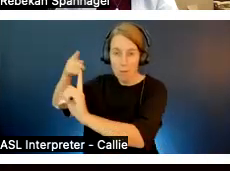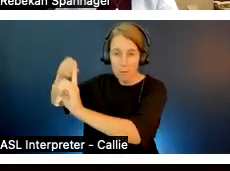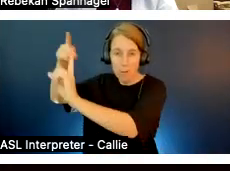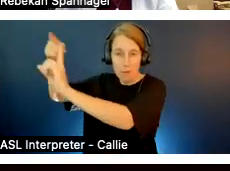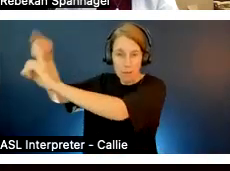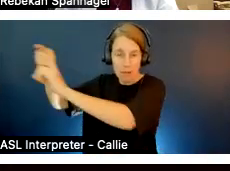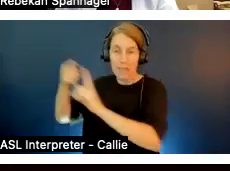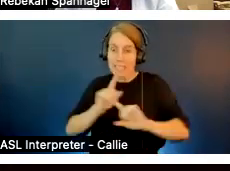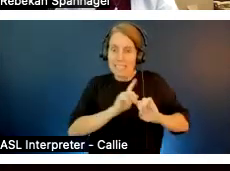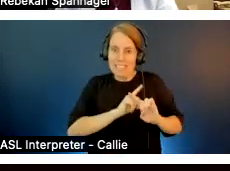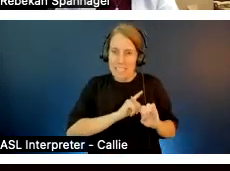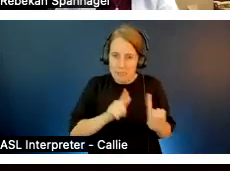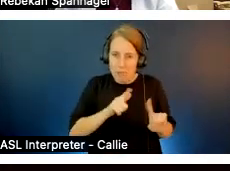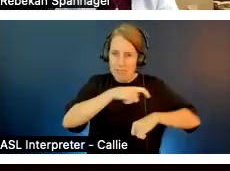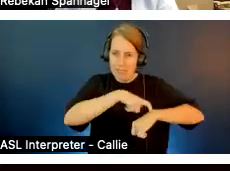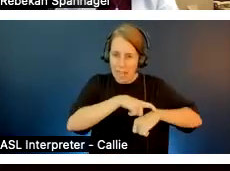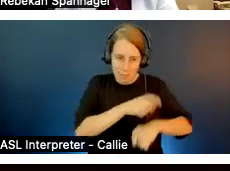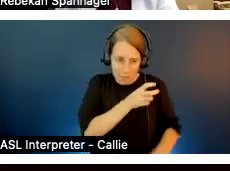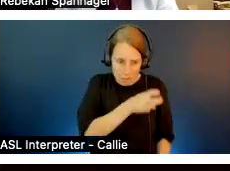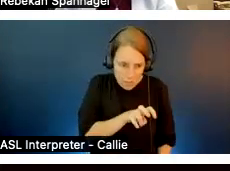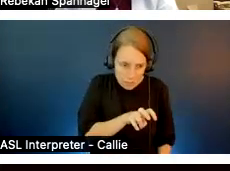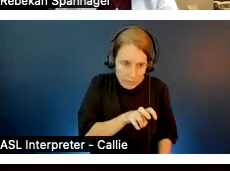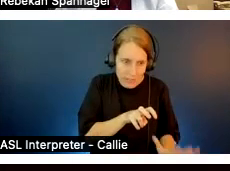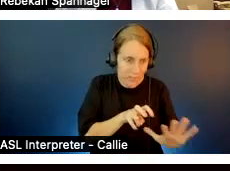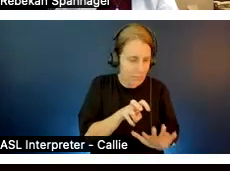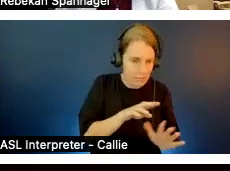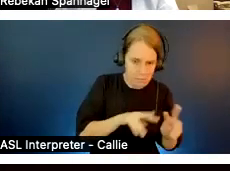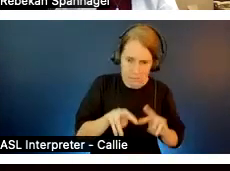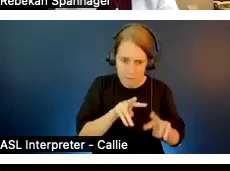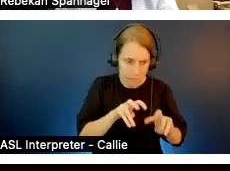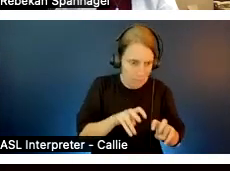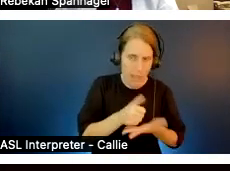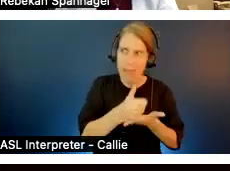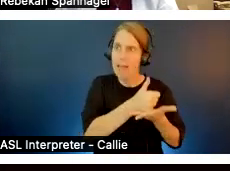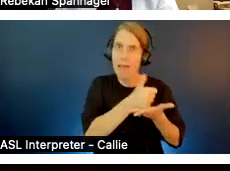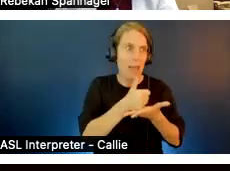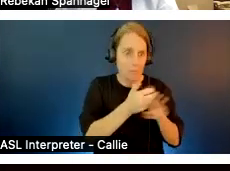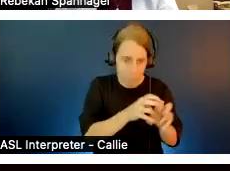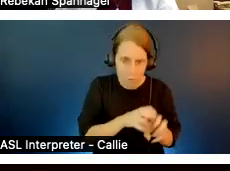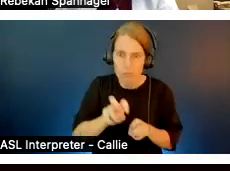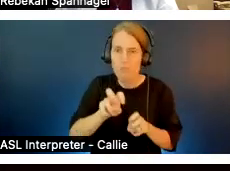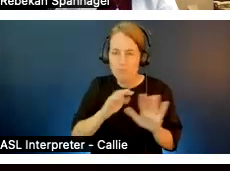that you have and different areas that you look for help to determine what you need to plan do i